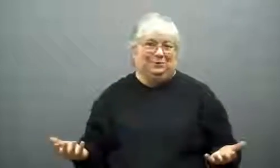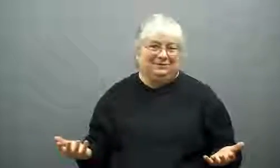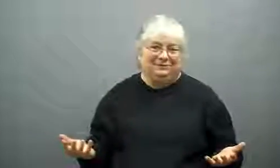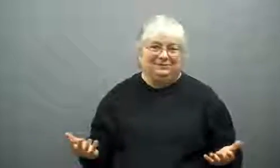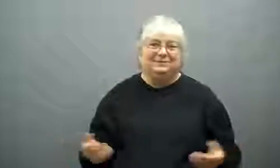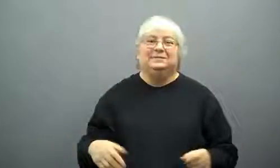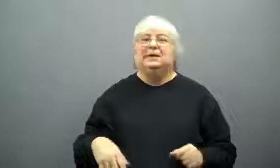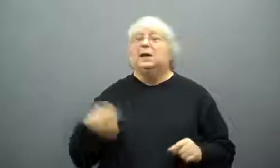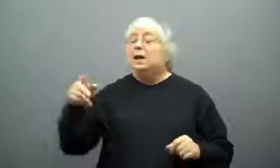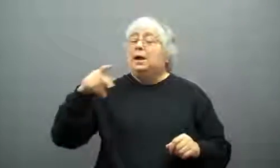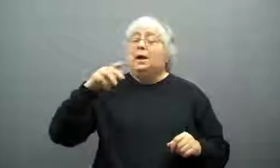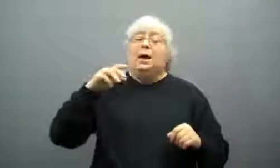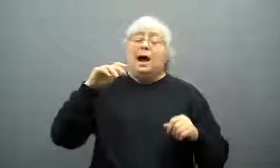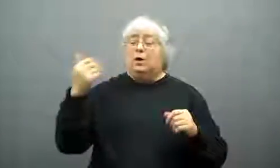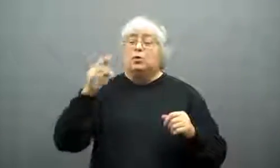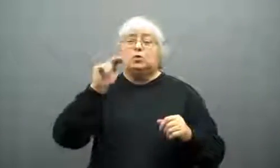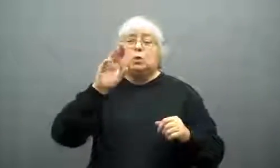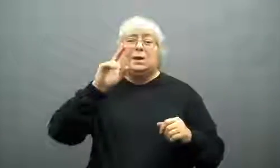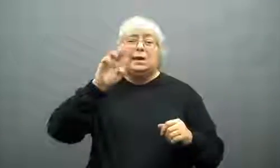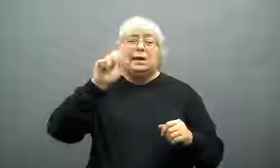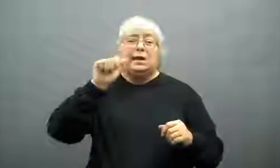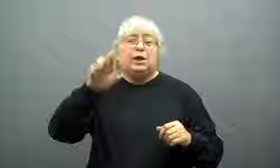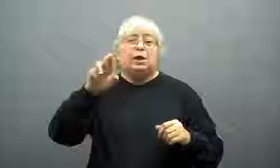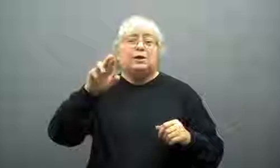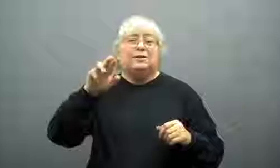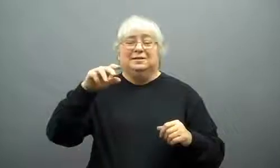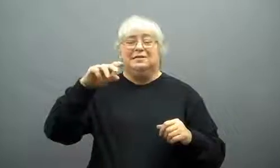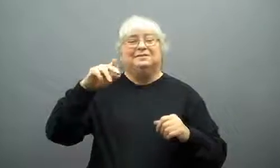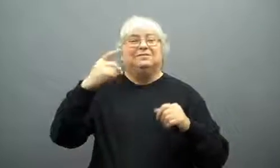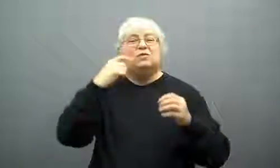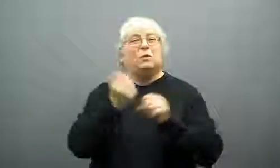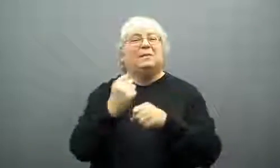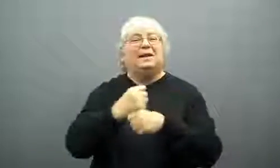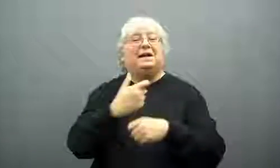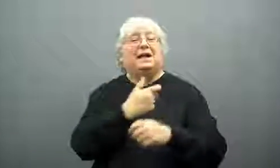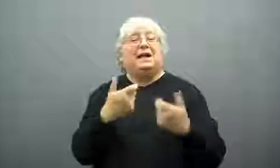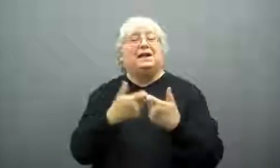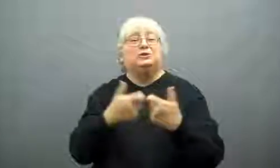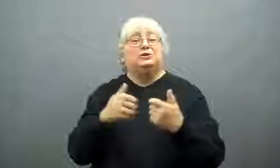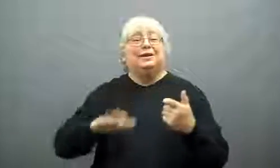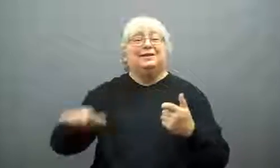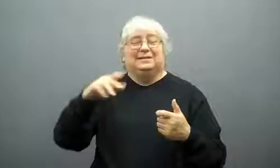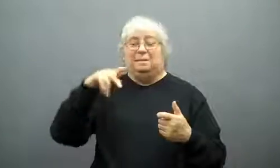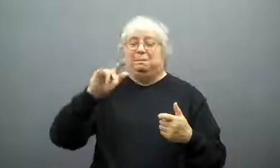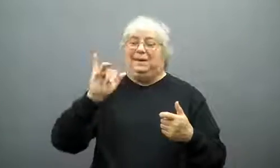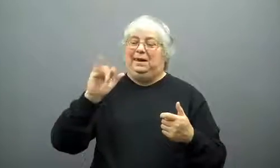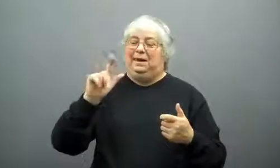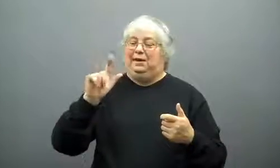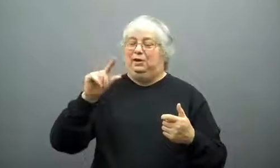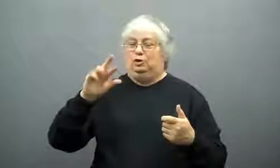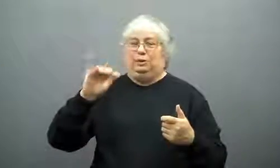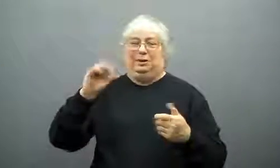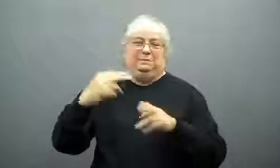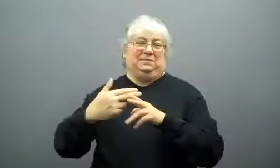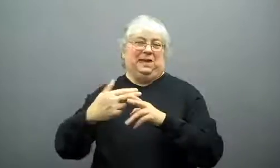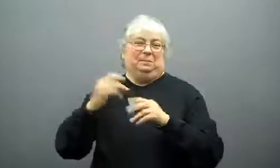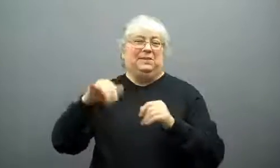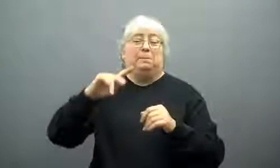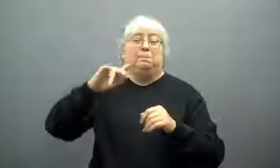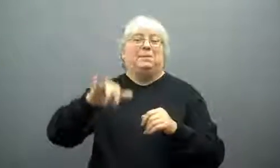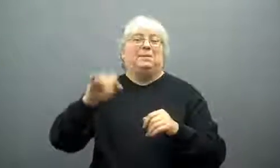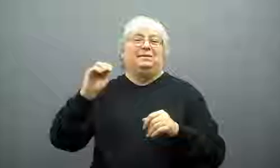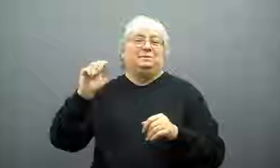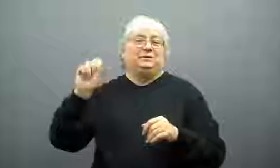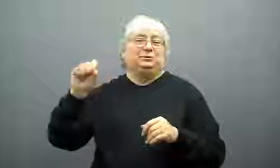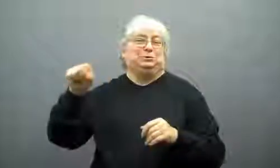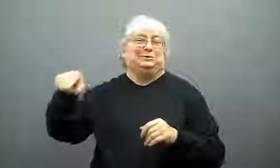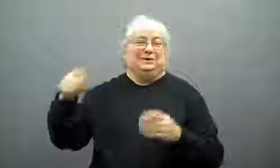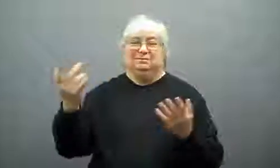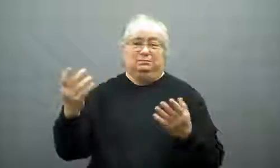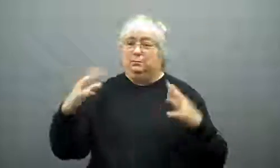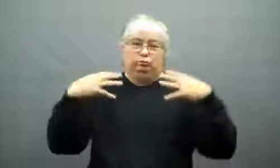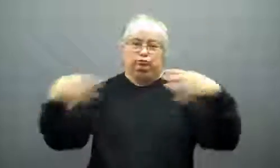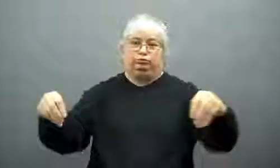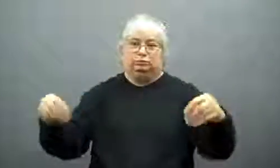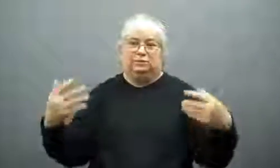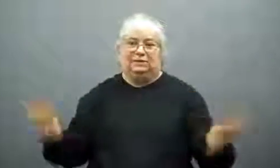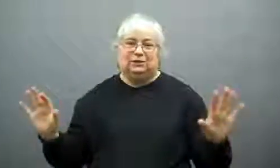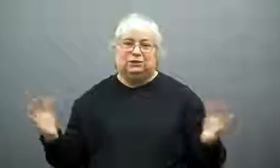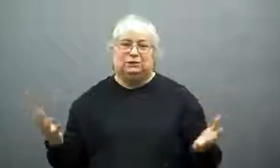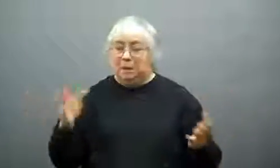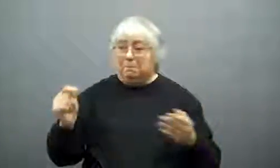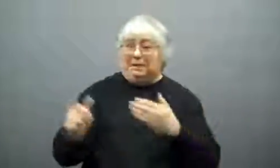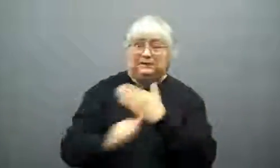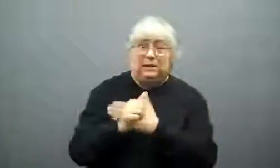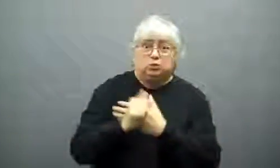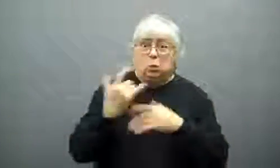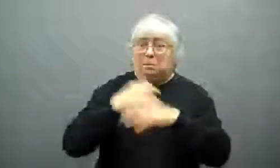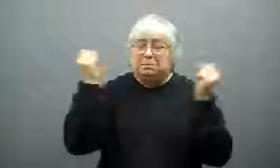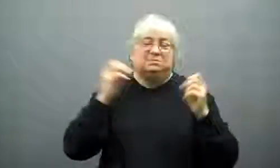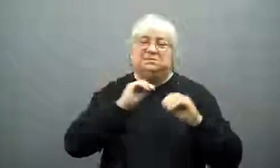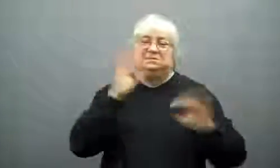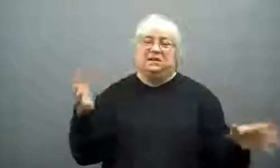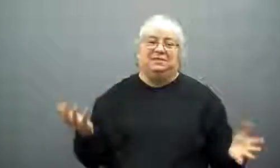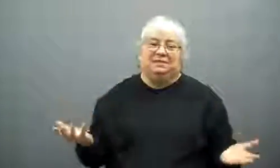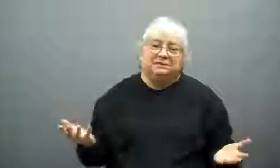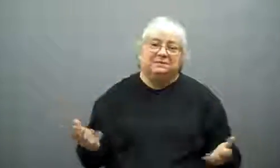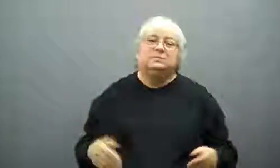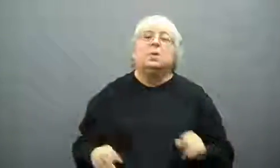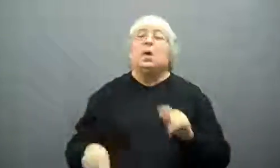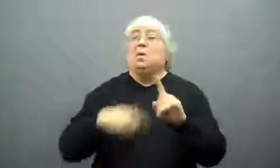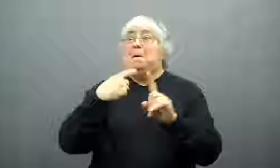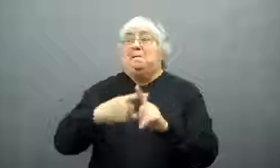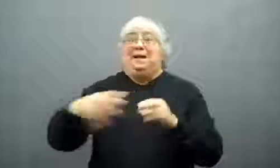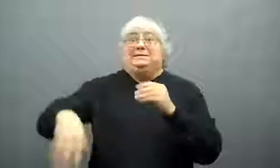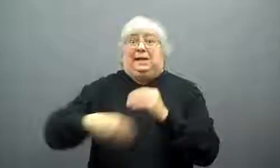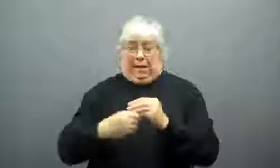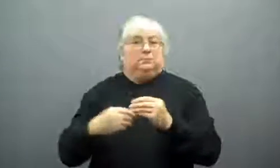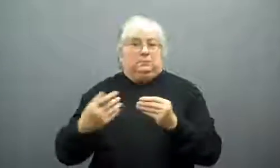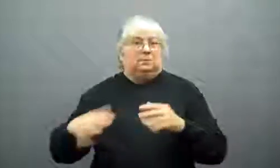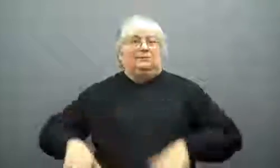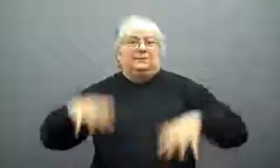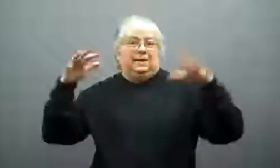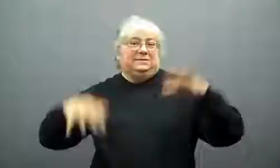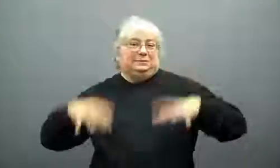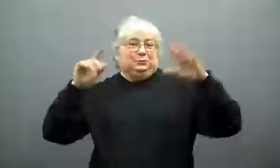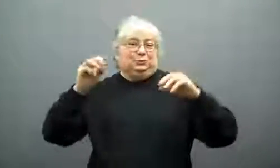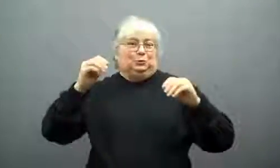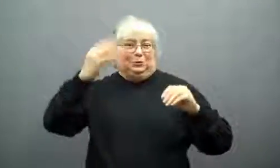The Pilgrim nuclear power plant in Plymouth, Massachusetts